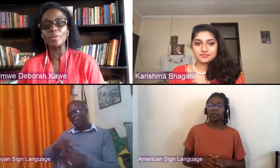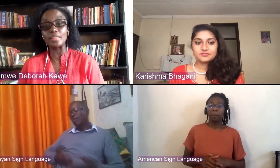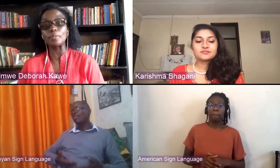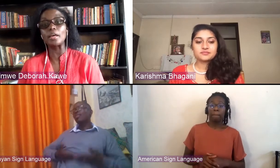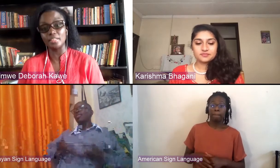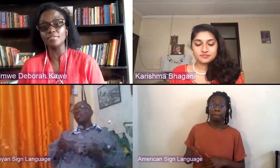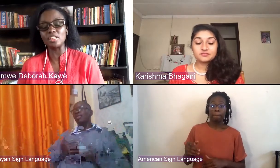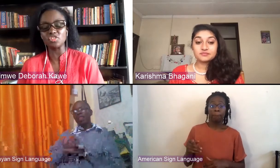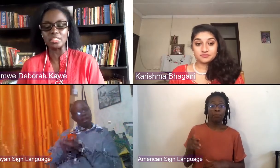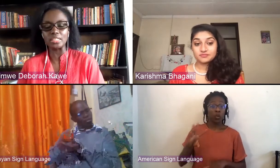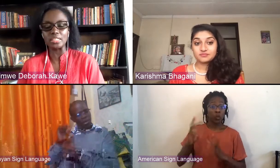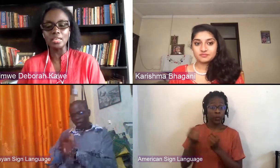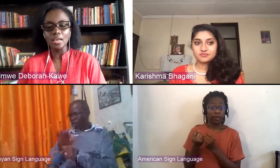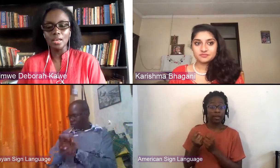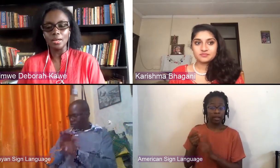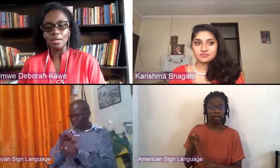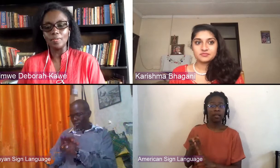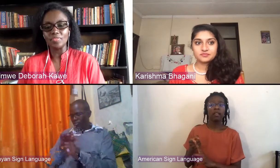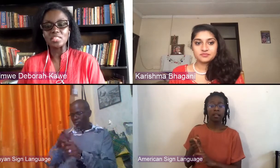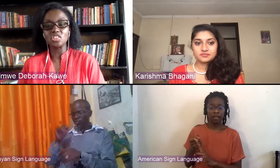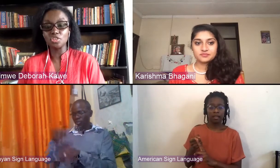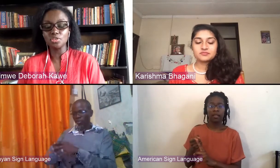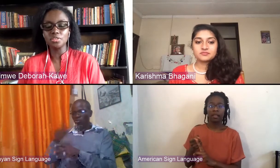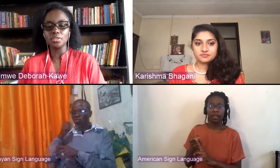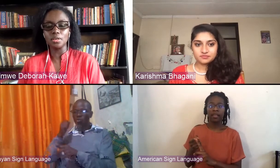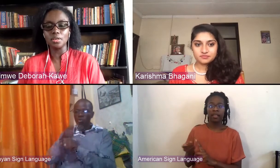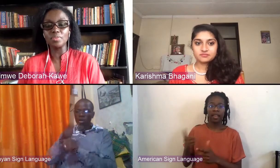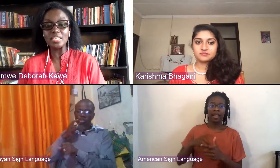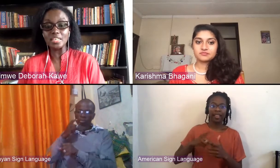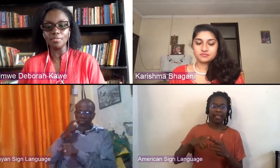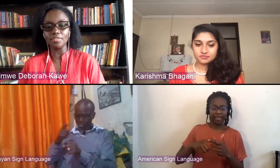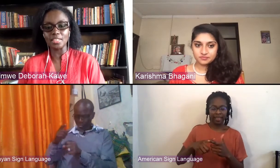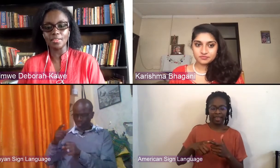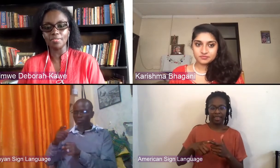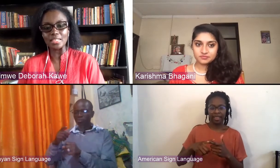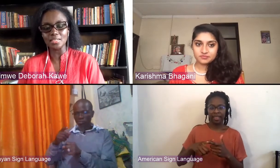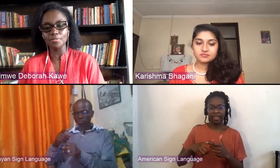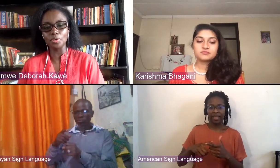and eventually the stage reading of it at the festival